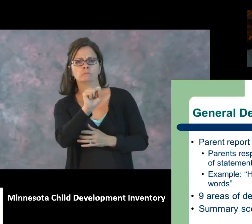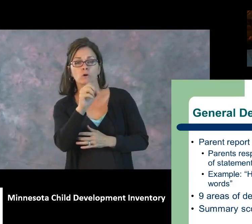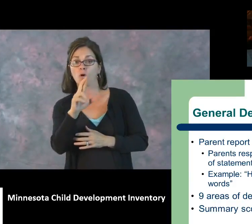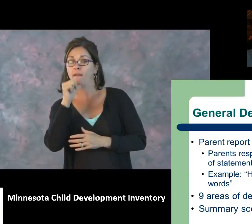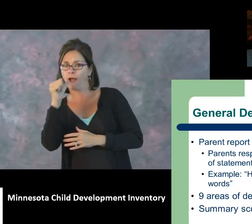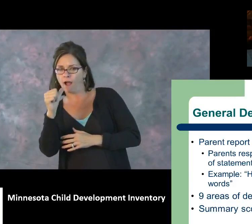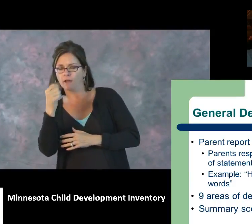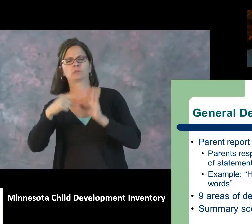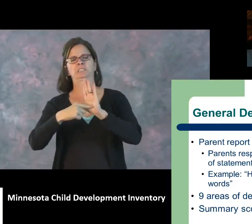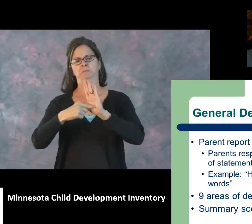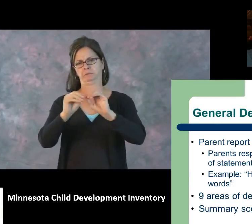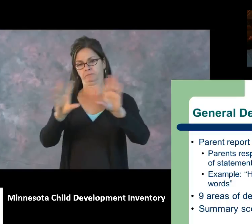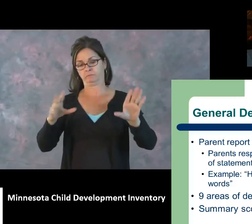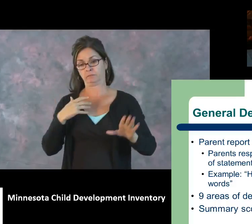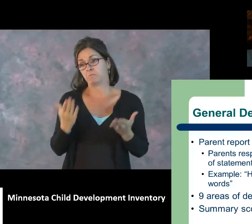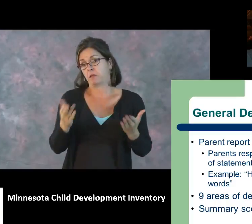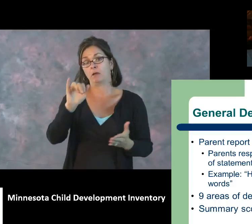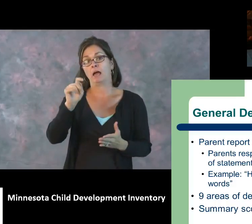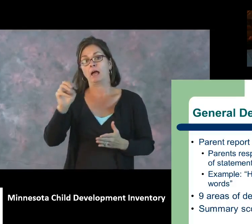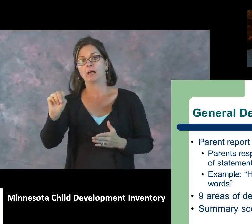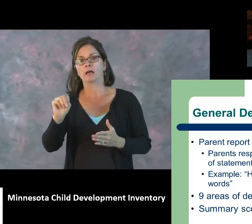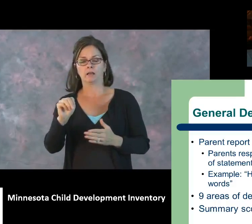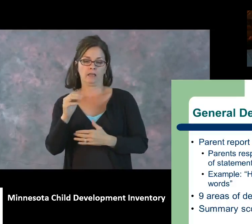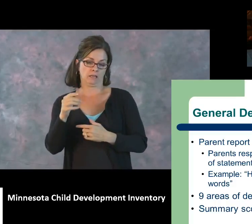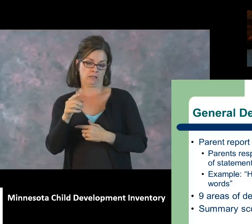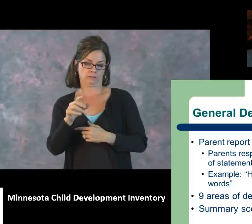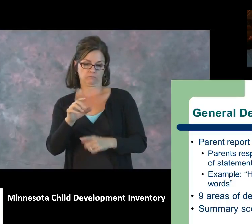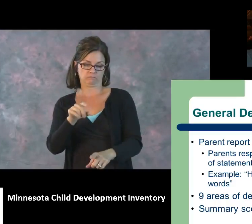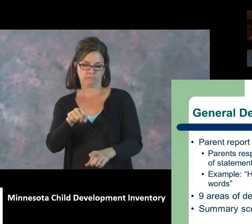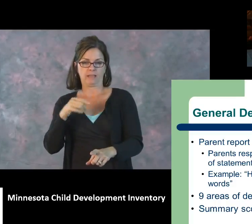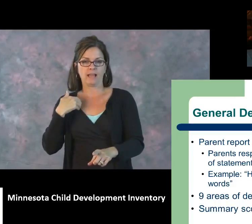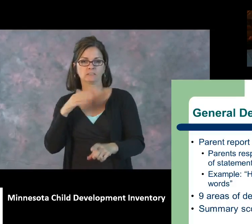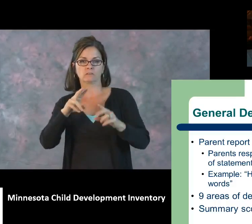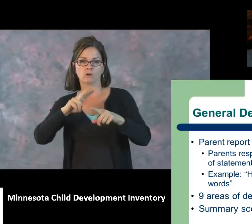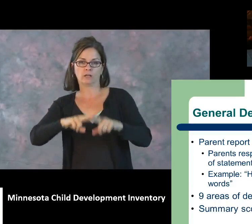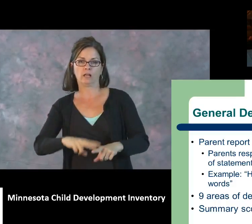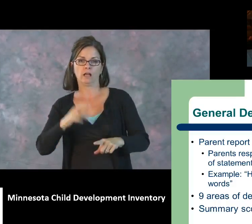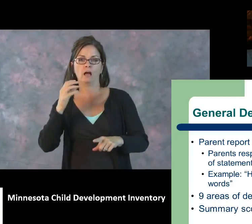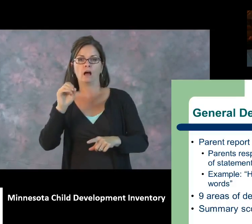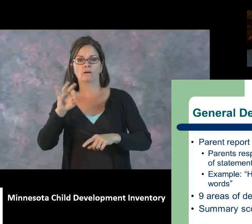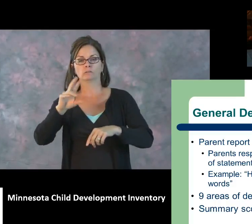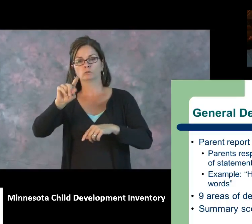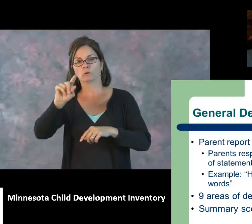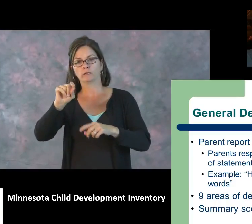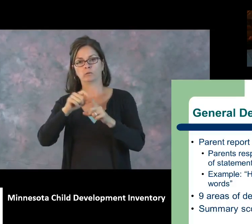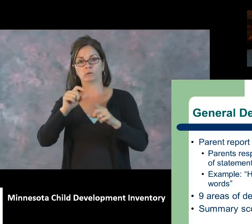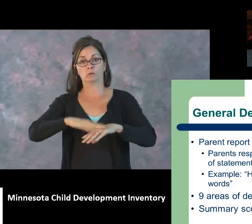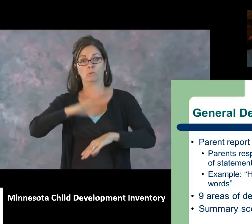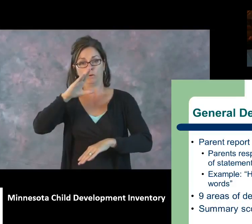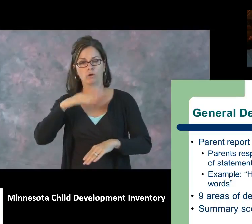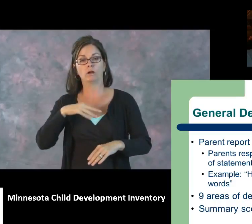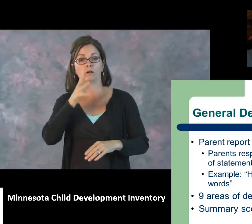So for example, an item might say, "Has a vocabulary of 20 words or more." The parent would either circle "yes",